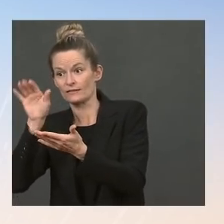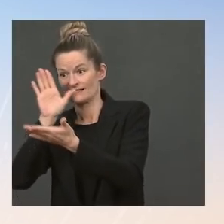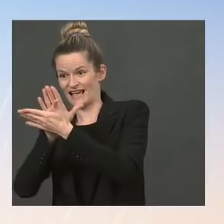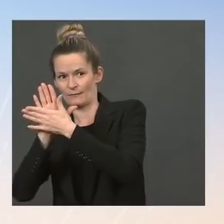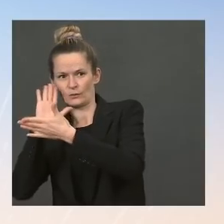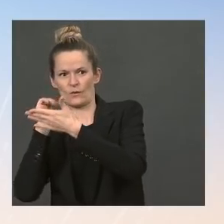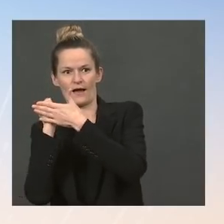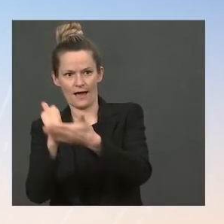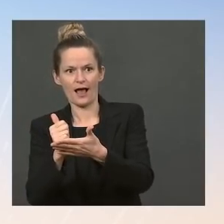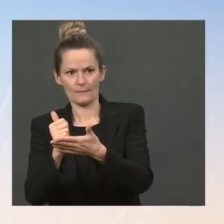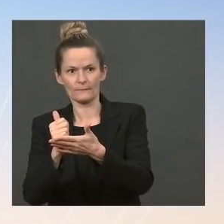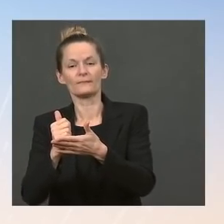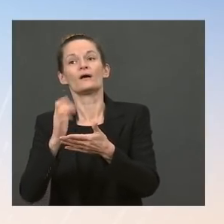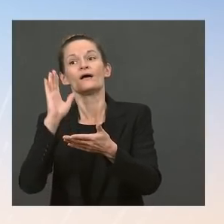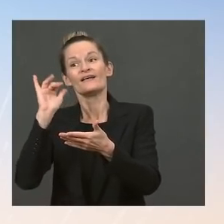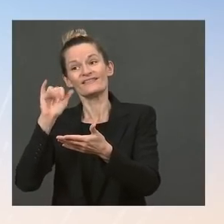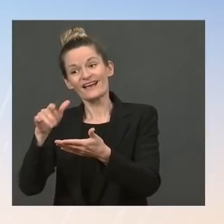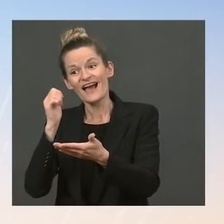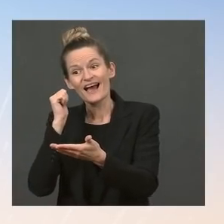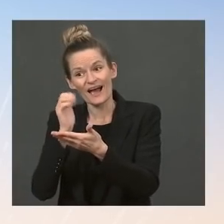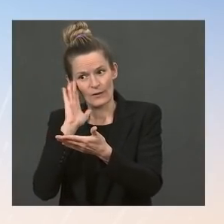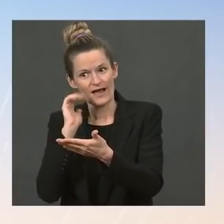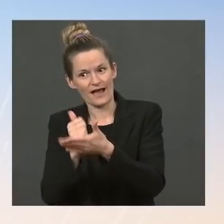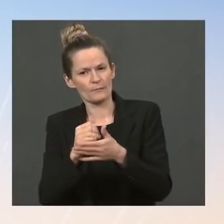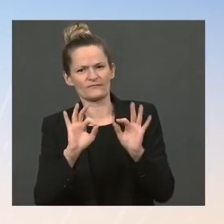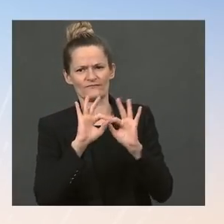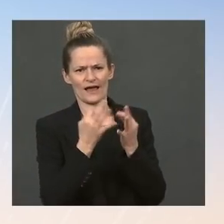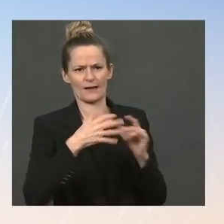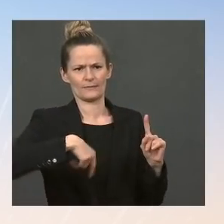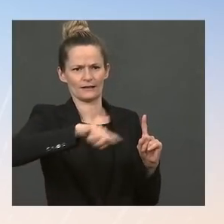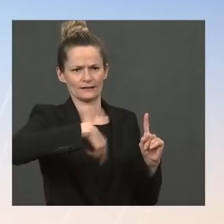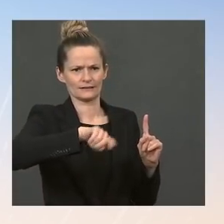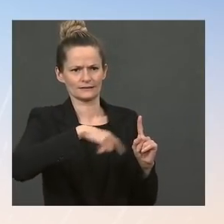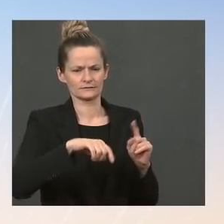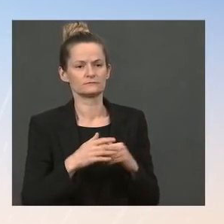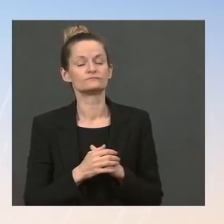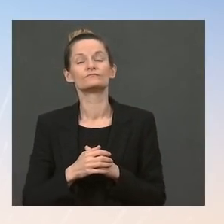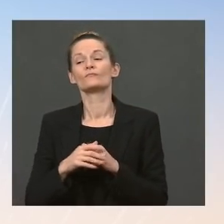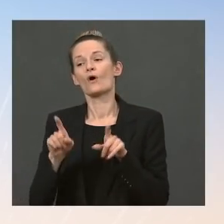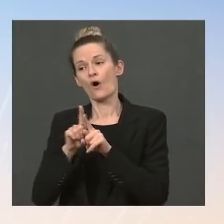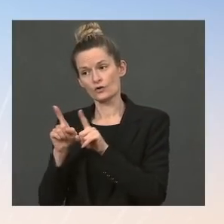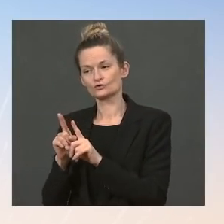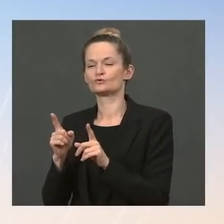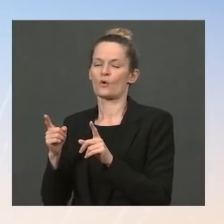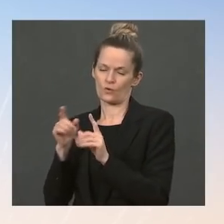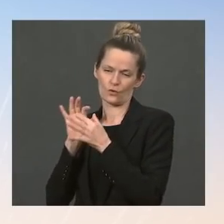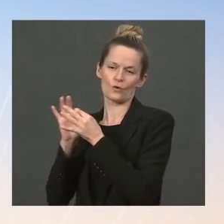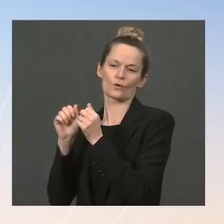and Build Back Better package will both lower costs for families and, quote, "ease longer-term inflationary pressures"